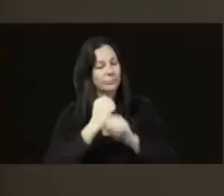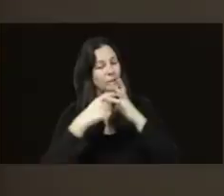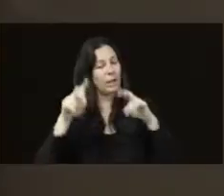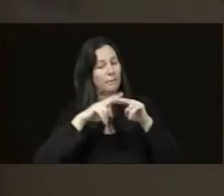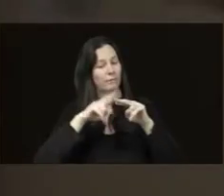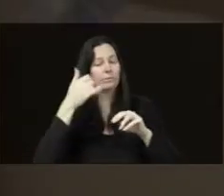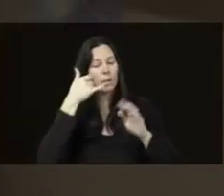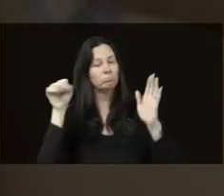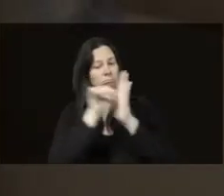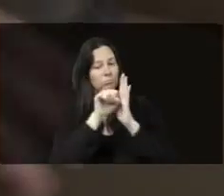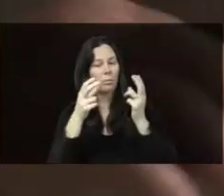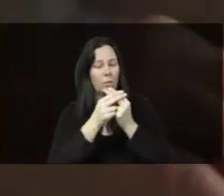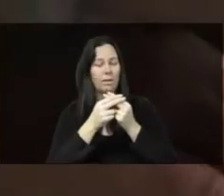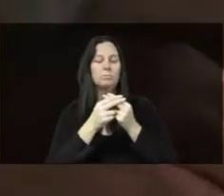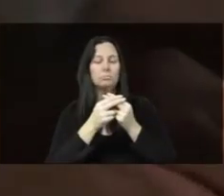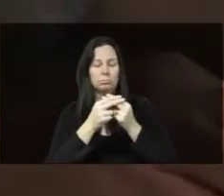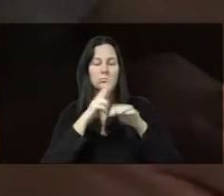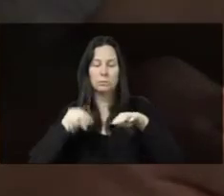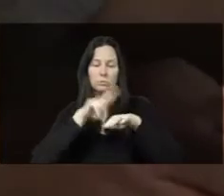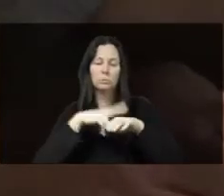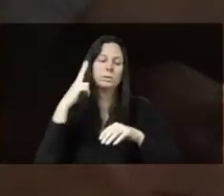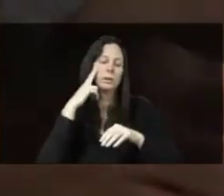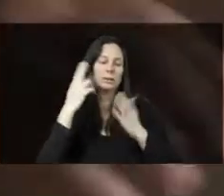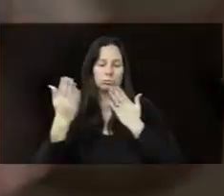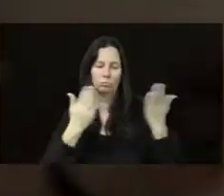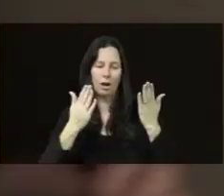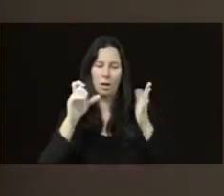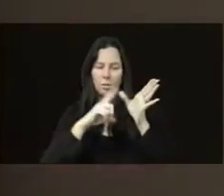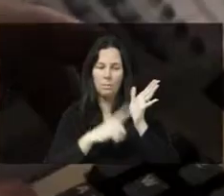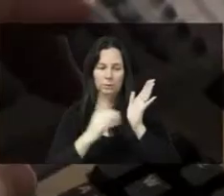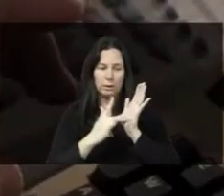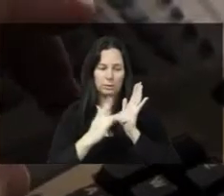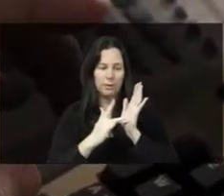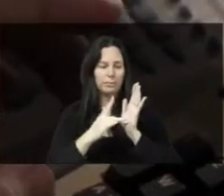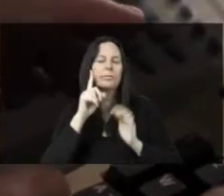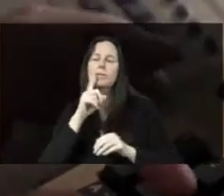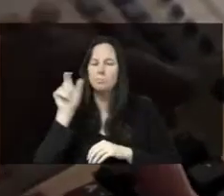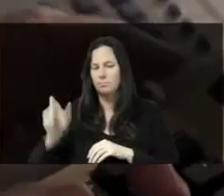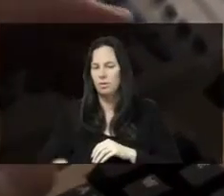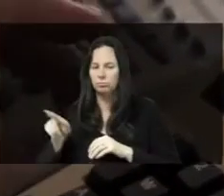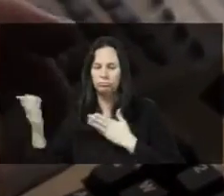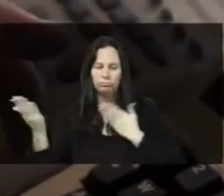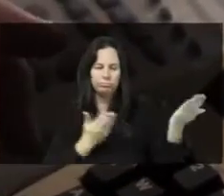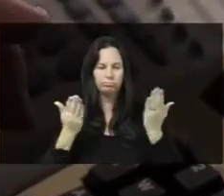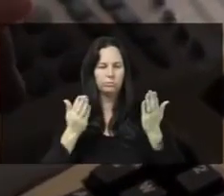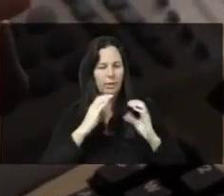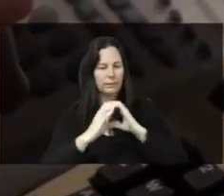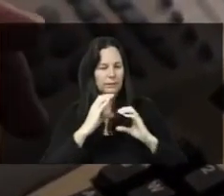Geoff's phone connects with the national deaf relay call centre. A hearing person relays the conversation.